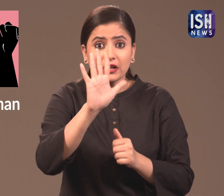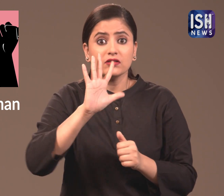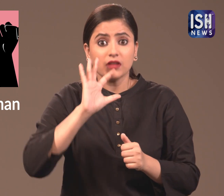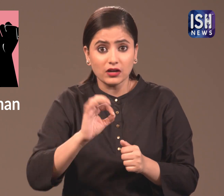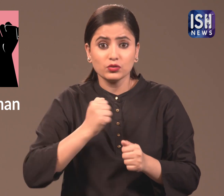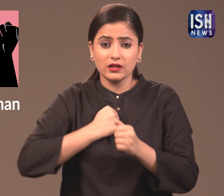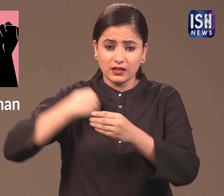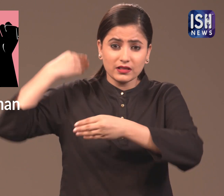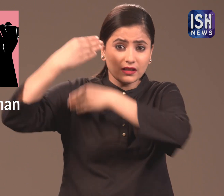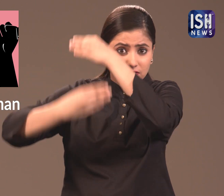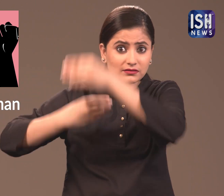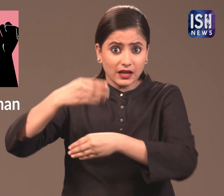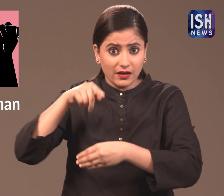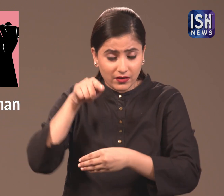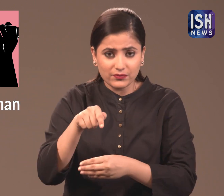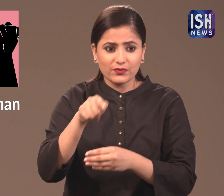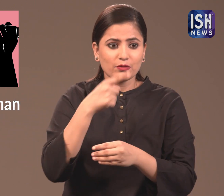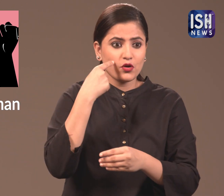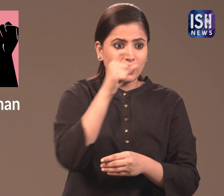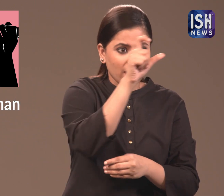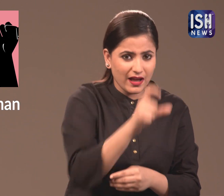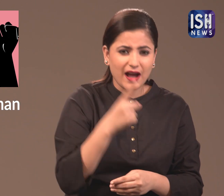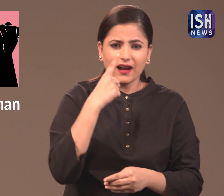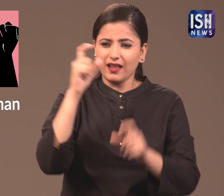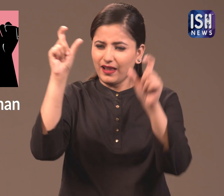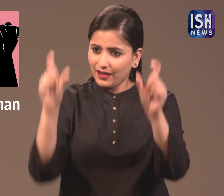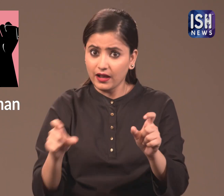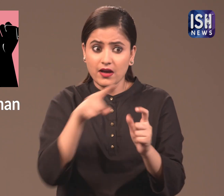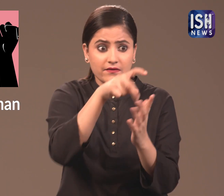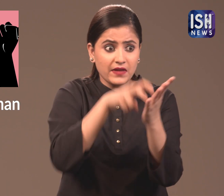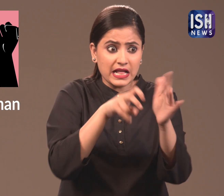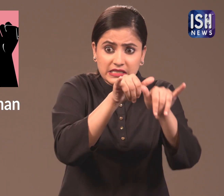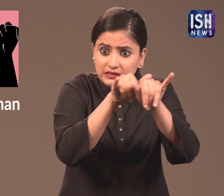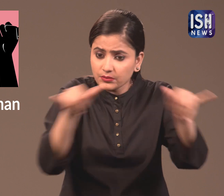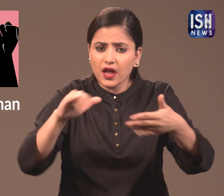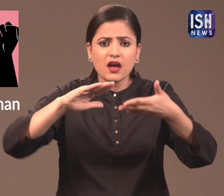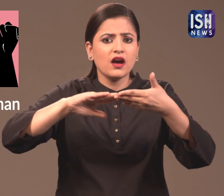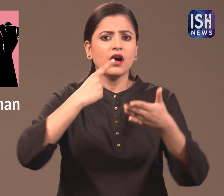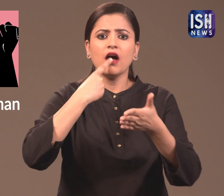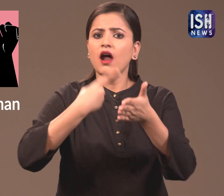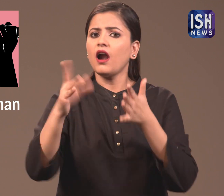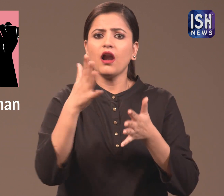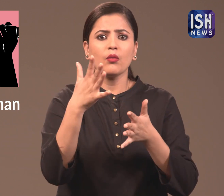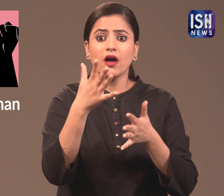They have a tradition that no one marries within the village.